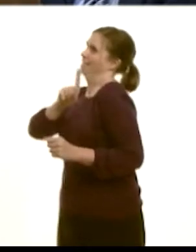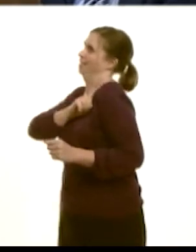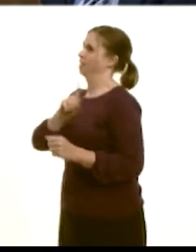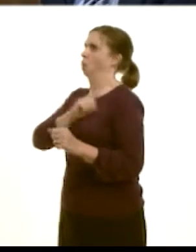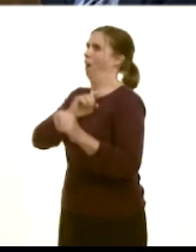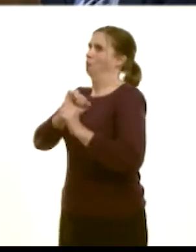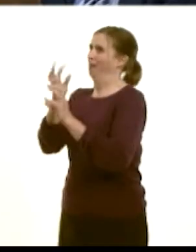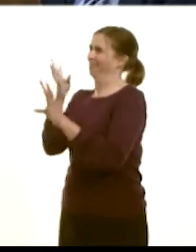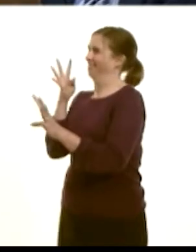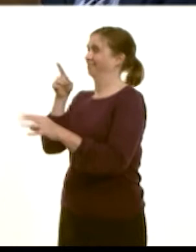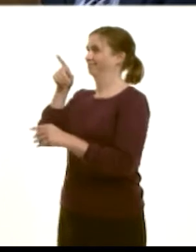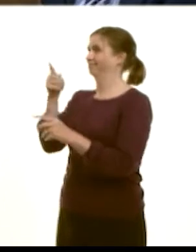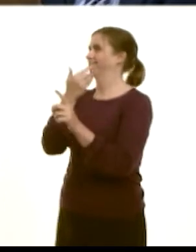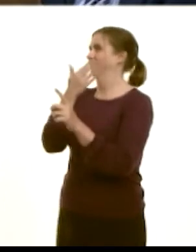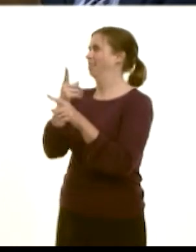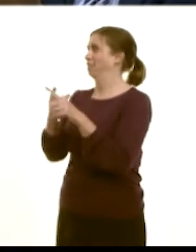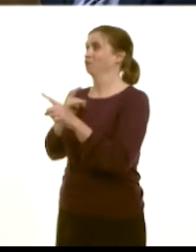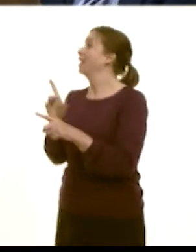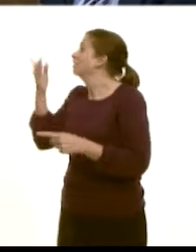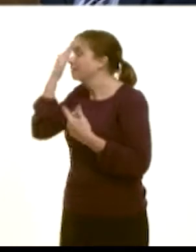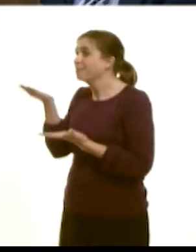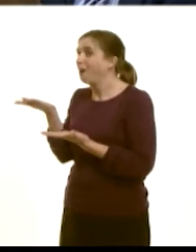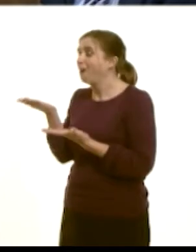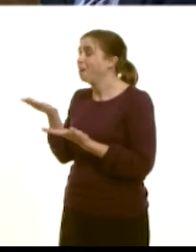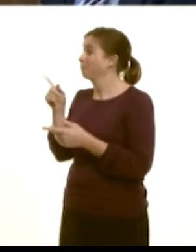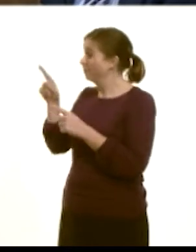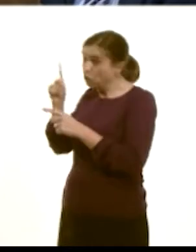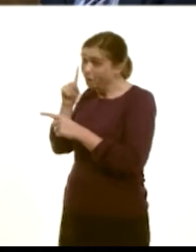If he looks at his partyís handling of the NHS in England, he will see hospitals in England